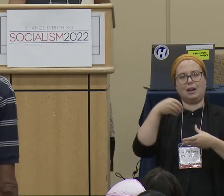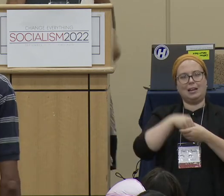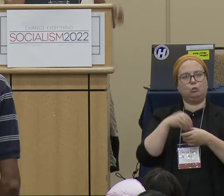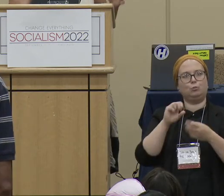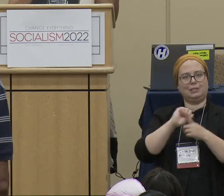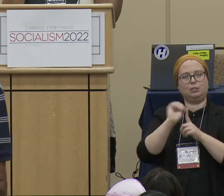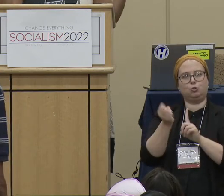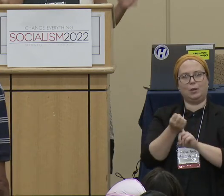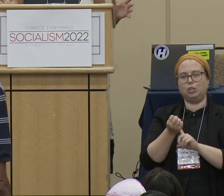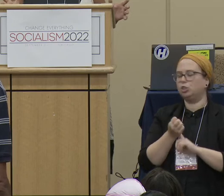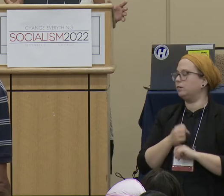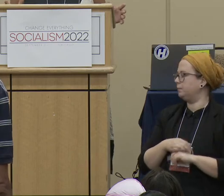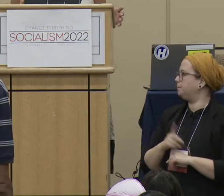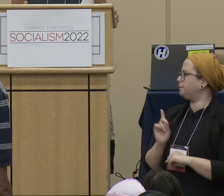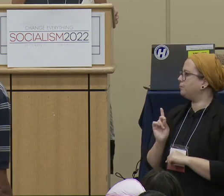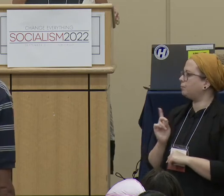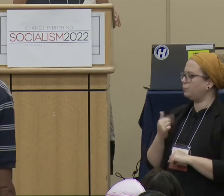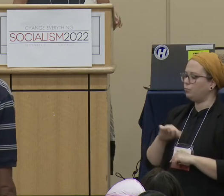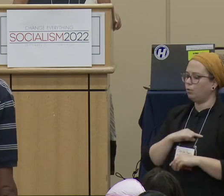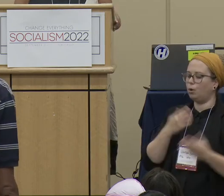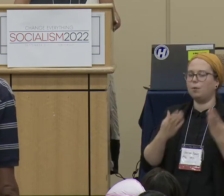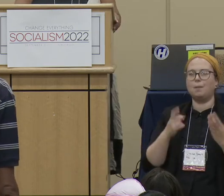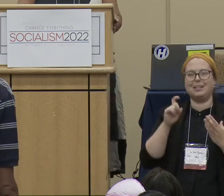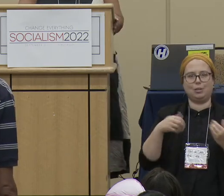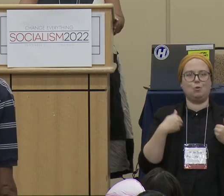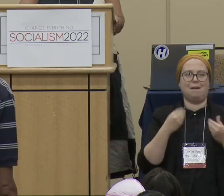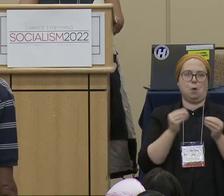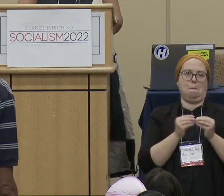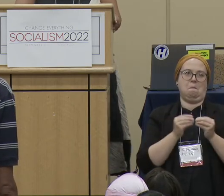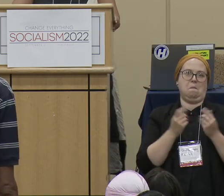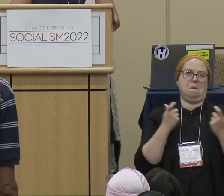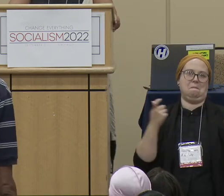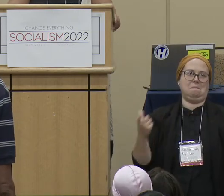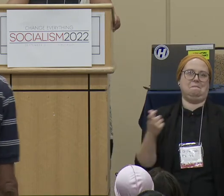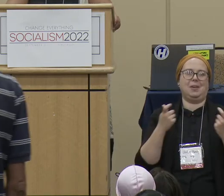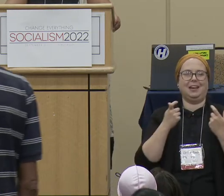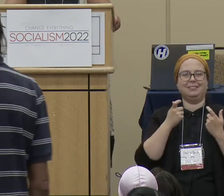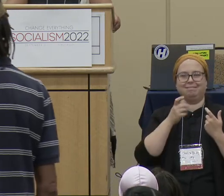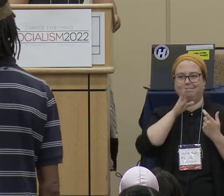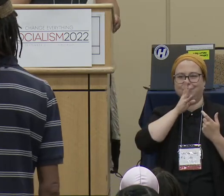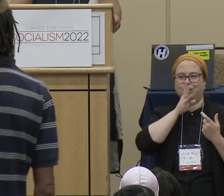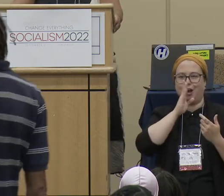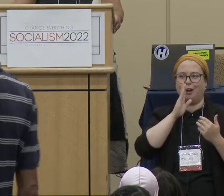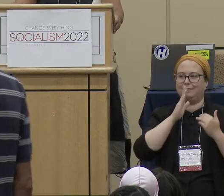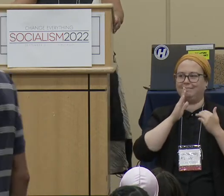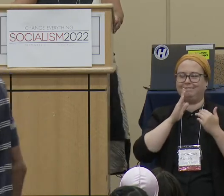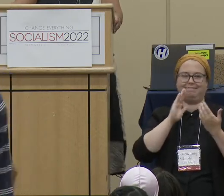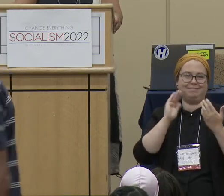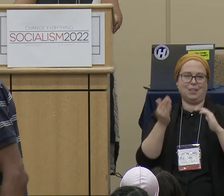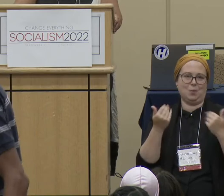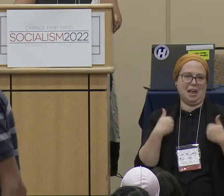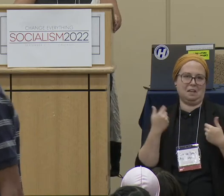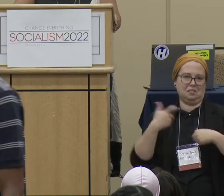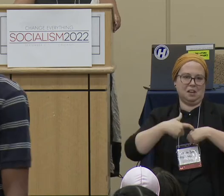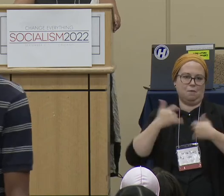putting it into that situation. ≫ BARBARA: Well, we probably need to have a bigger talk than we have time for right now.